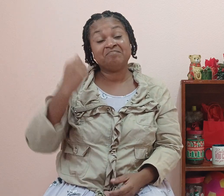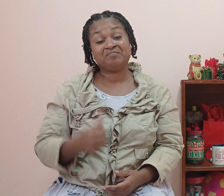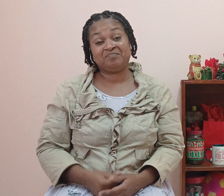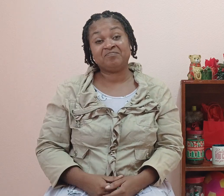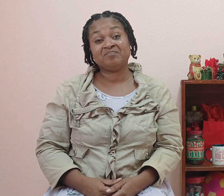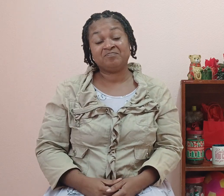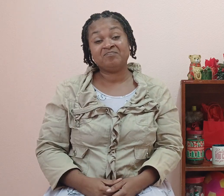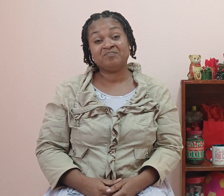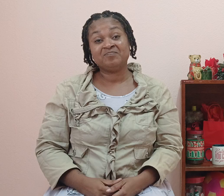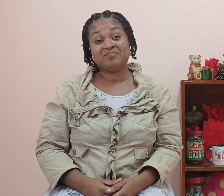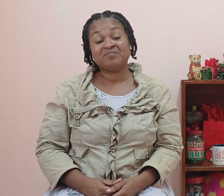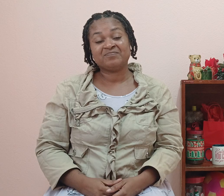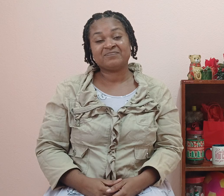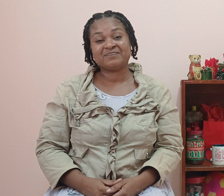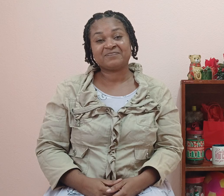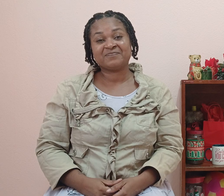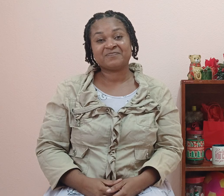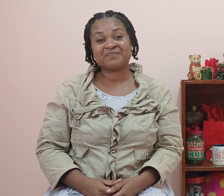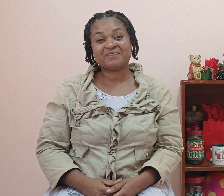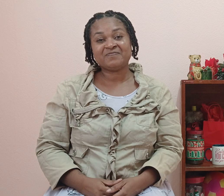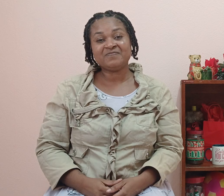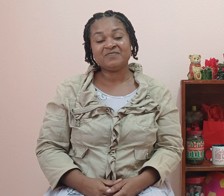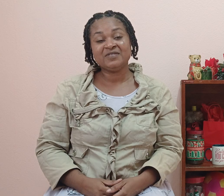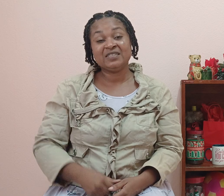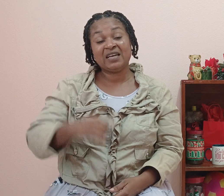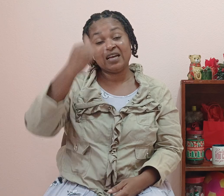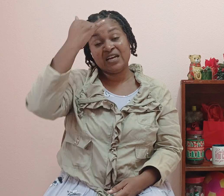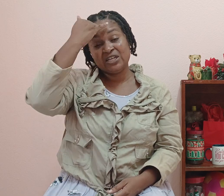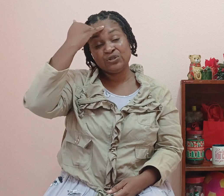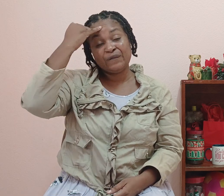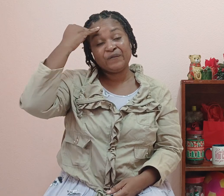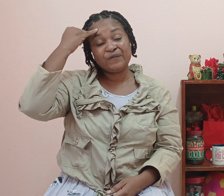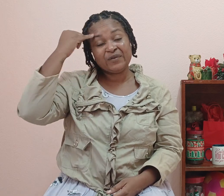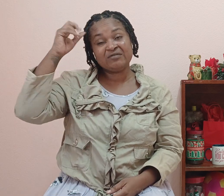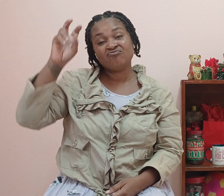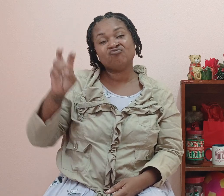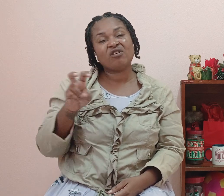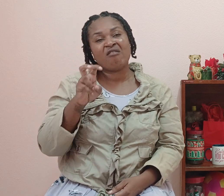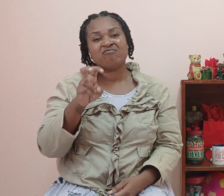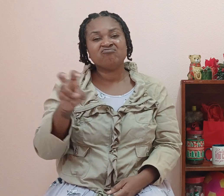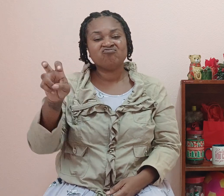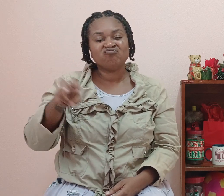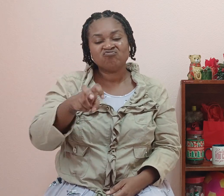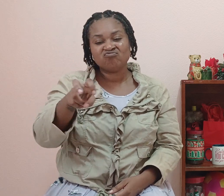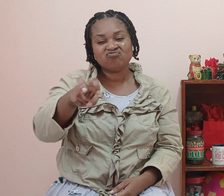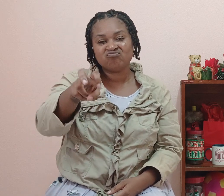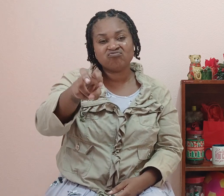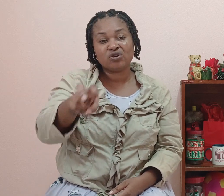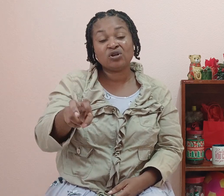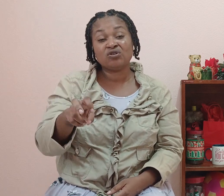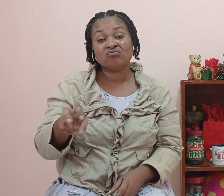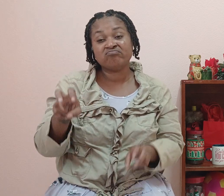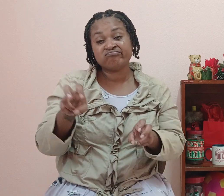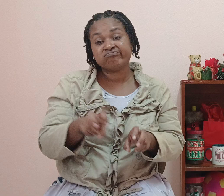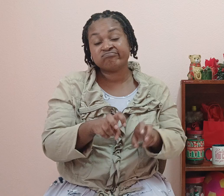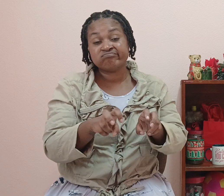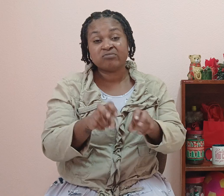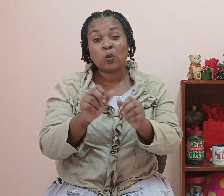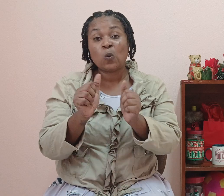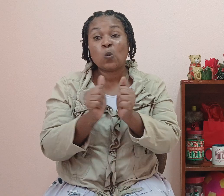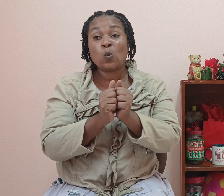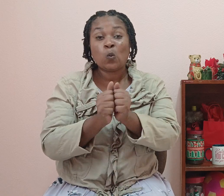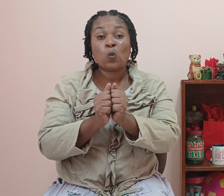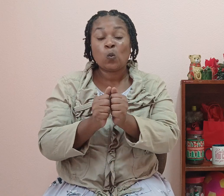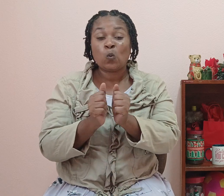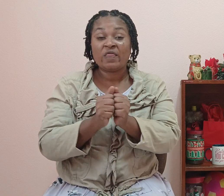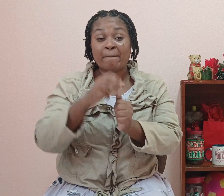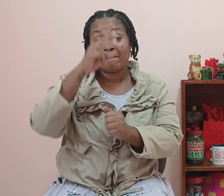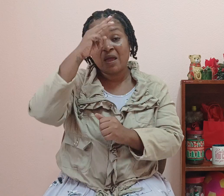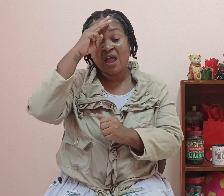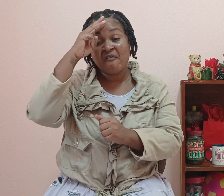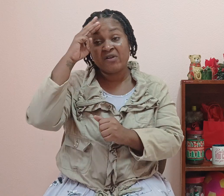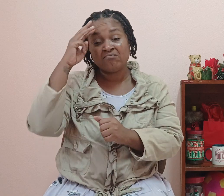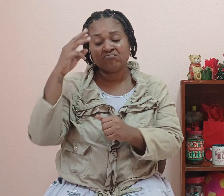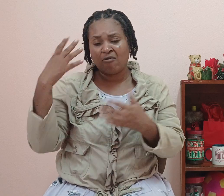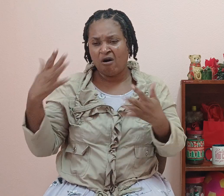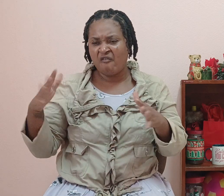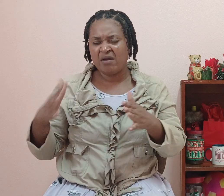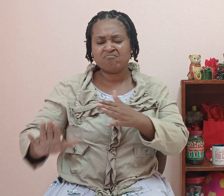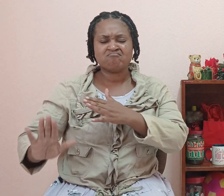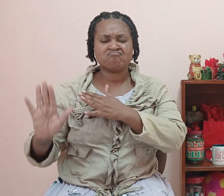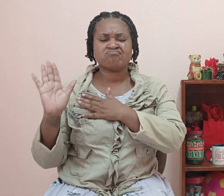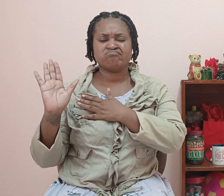He went there to register with Mary, who was pledged to be married to him and was